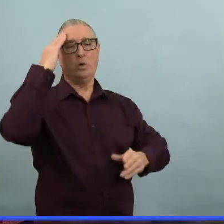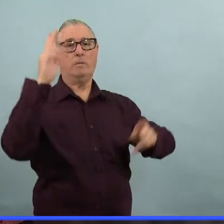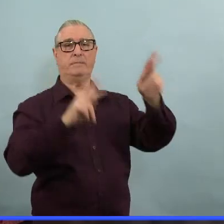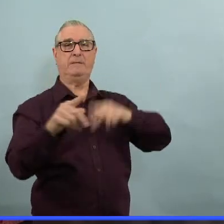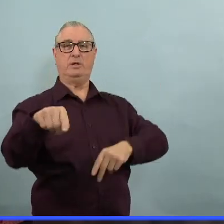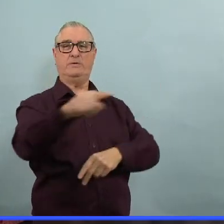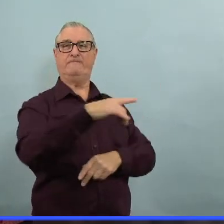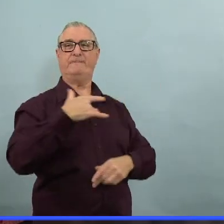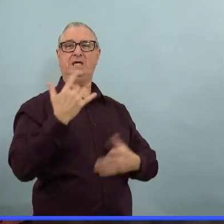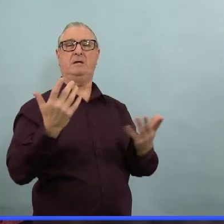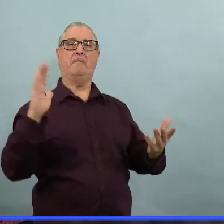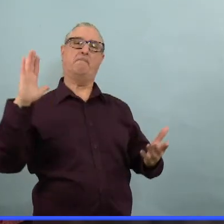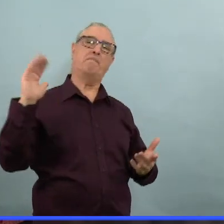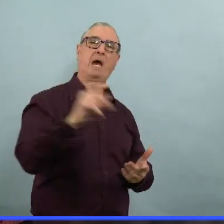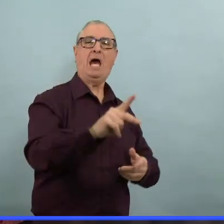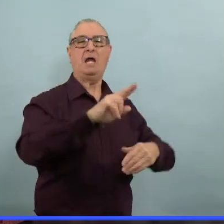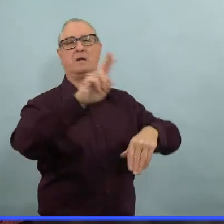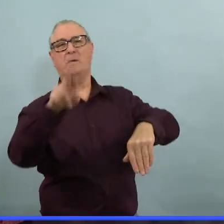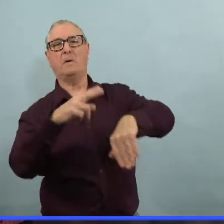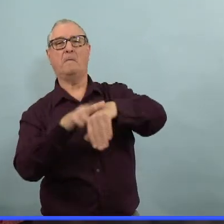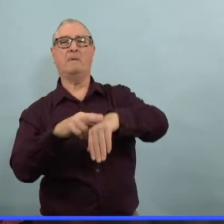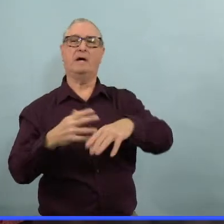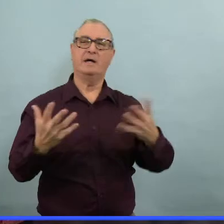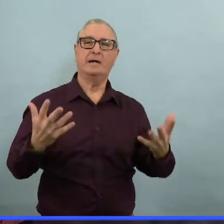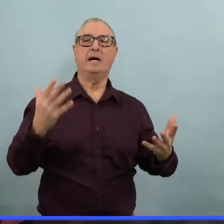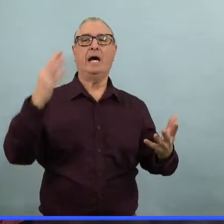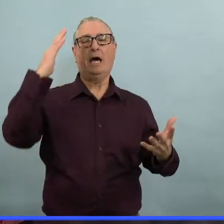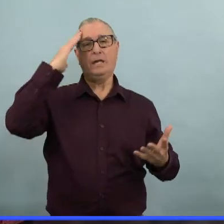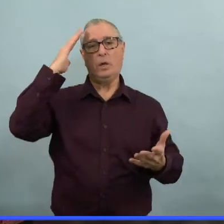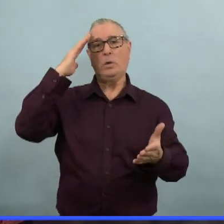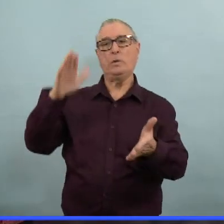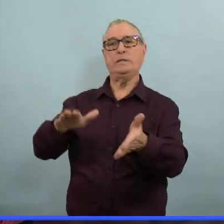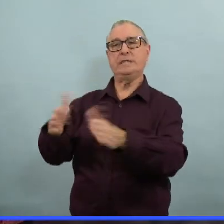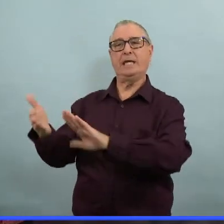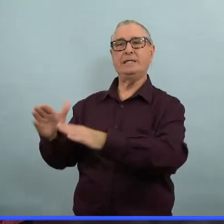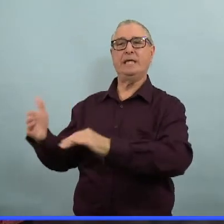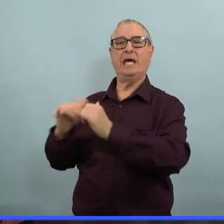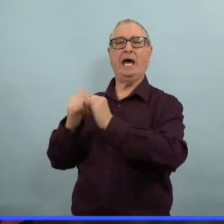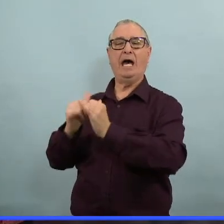life when it comes to deaths and how they're reported and in comparison to other provinces